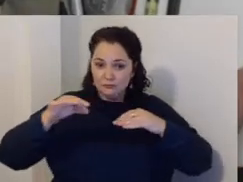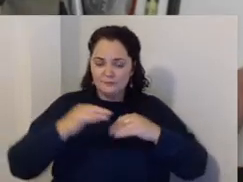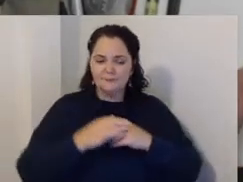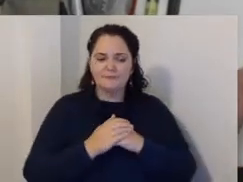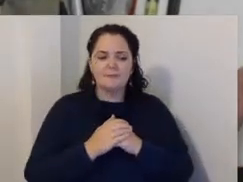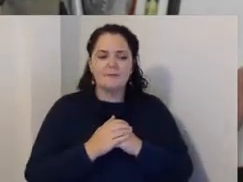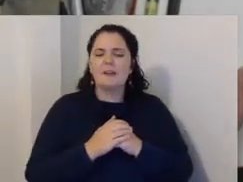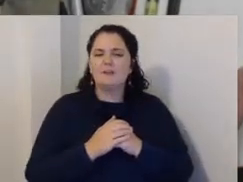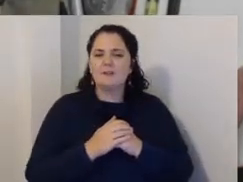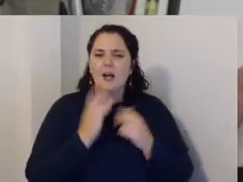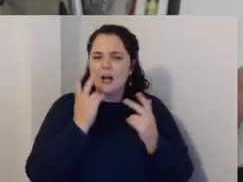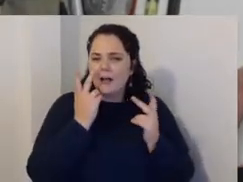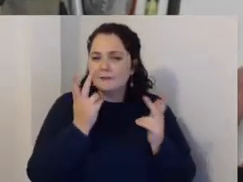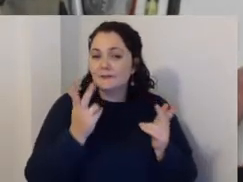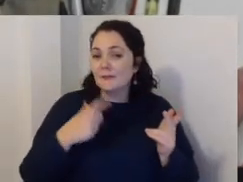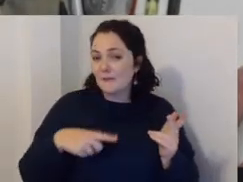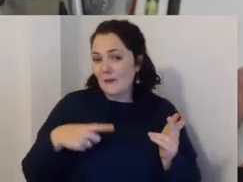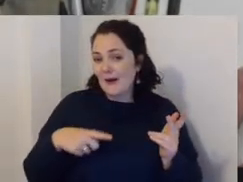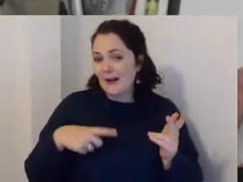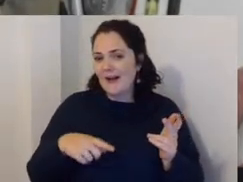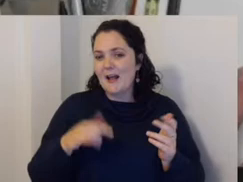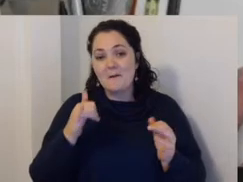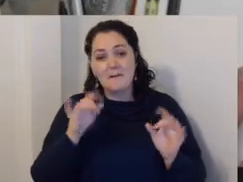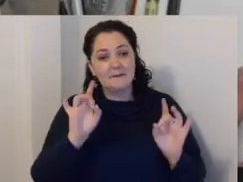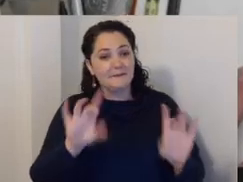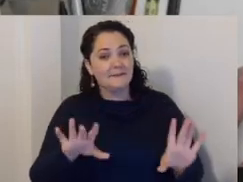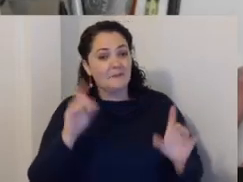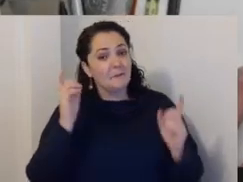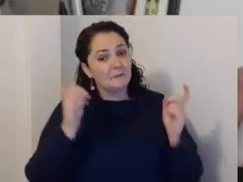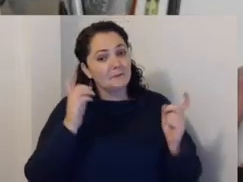a little method and a trick and why you might want to do it so when you're drawing. Now I want you to